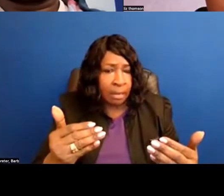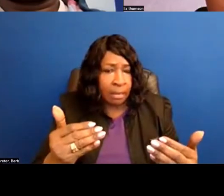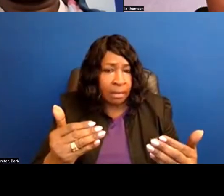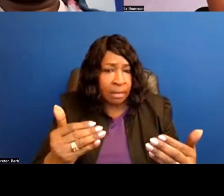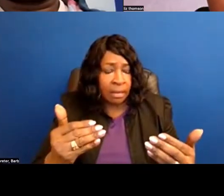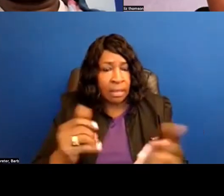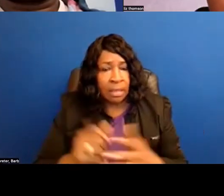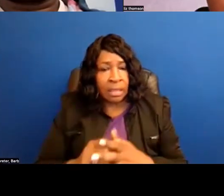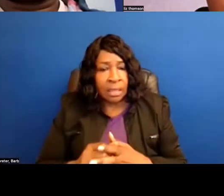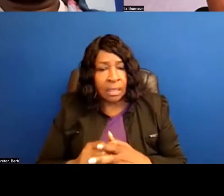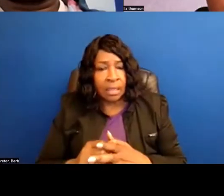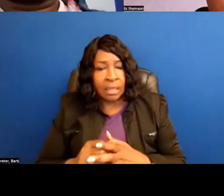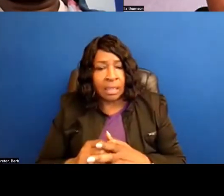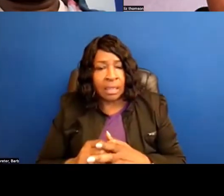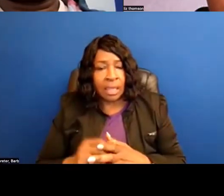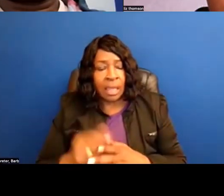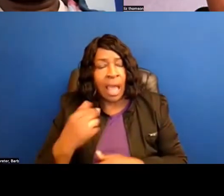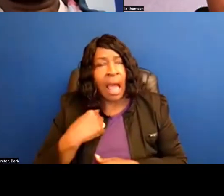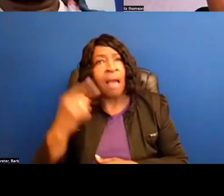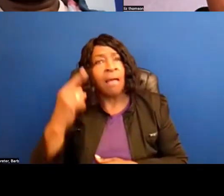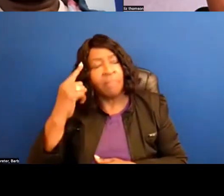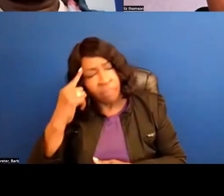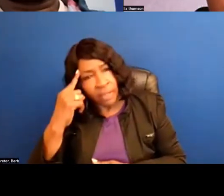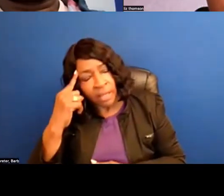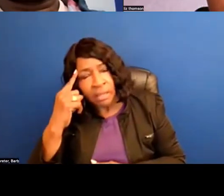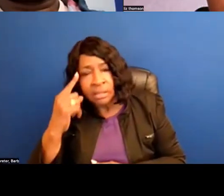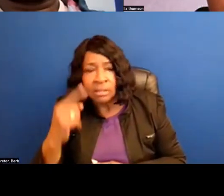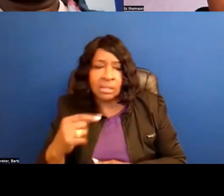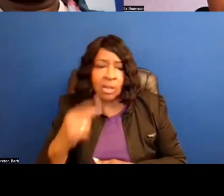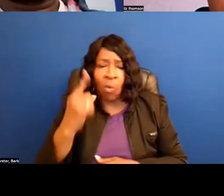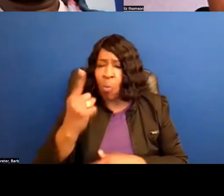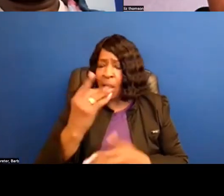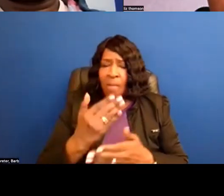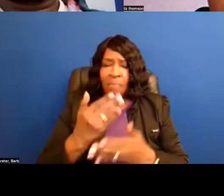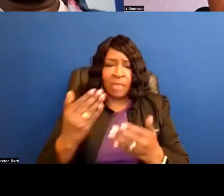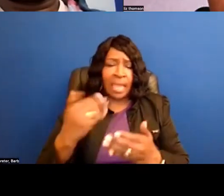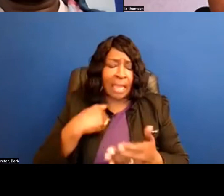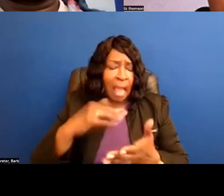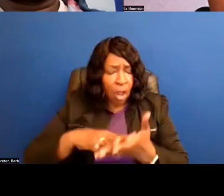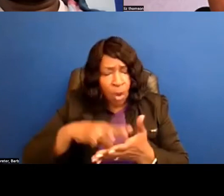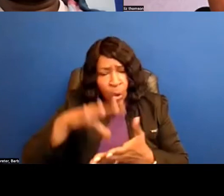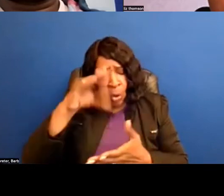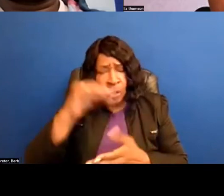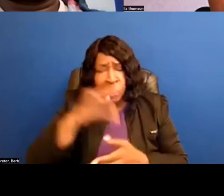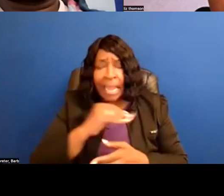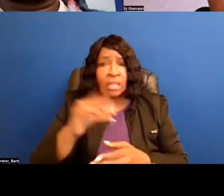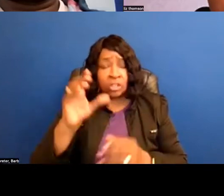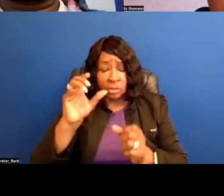I think one of the things that I learned and was surprised about was that,